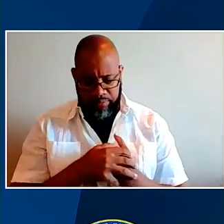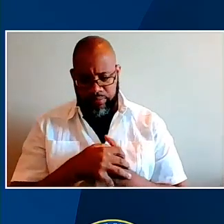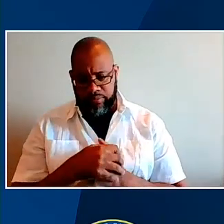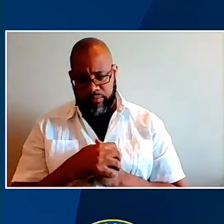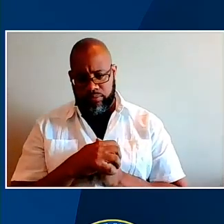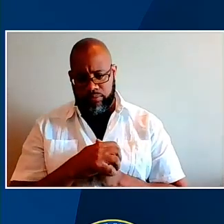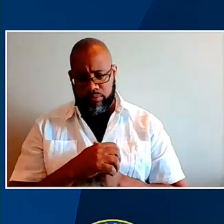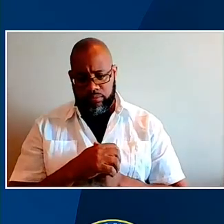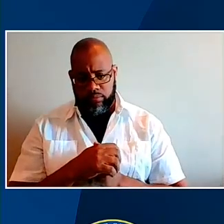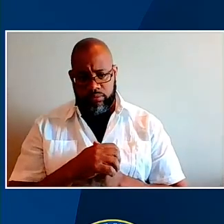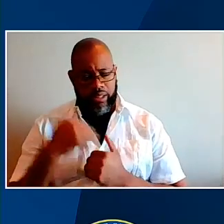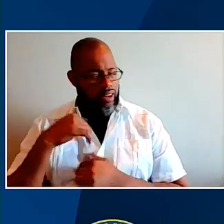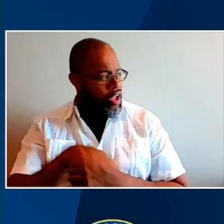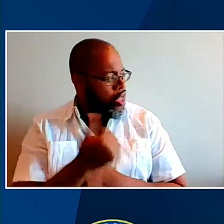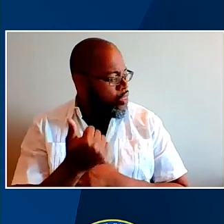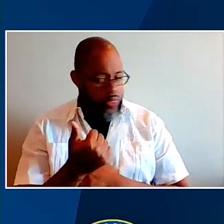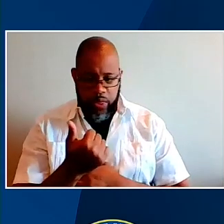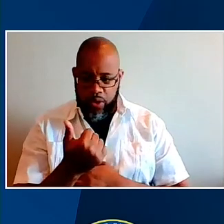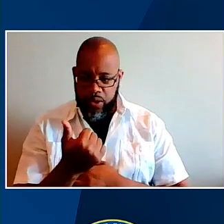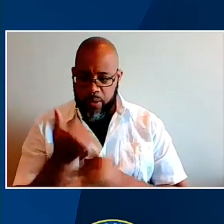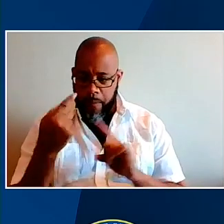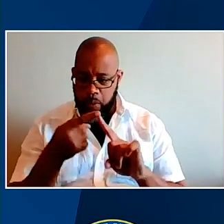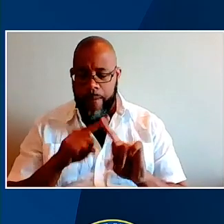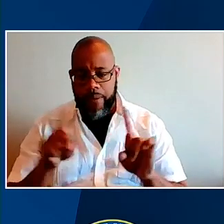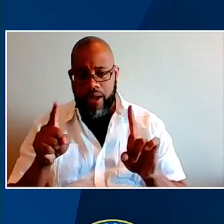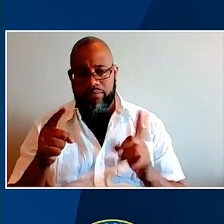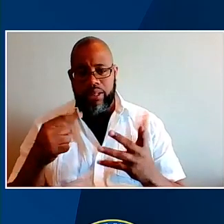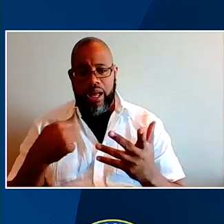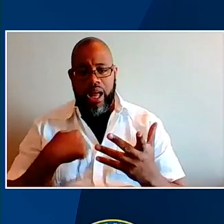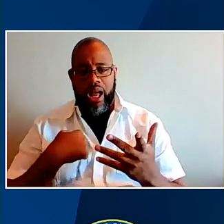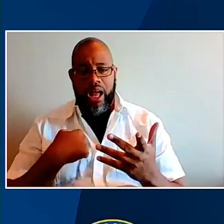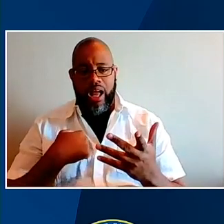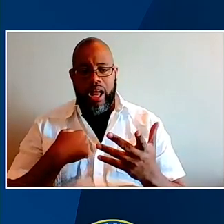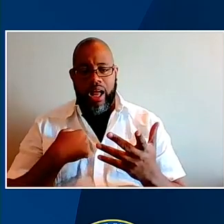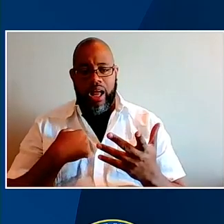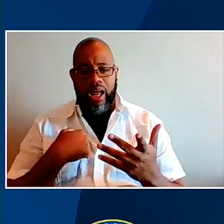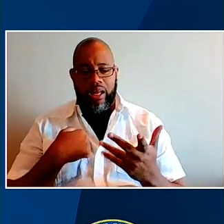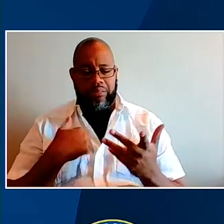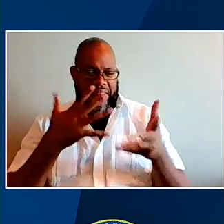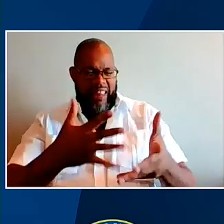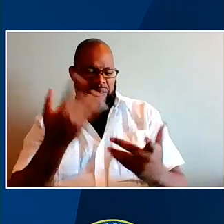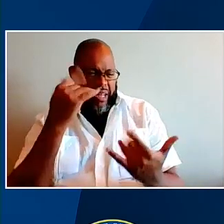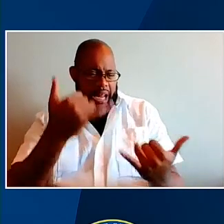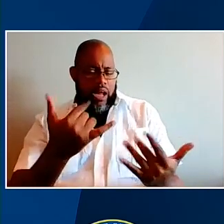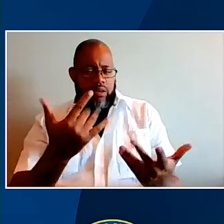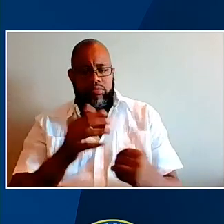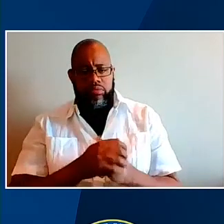I had another point but I'll just stand on that for now and I'll jump back in.